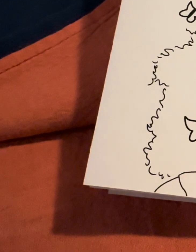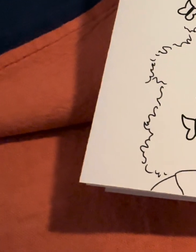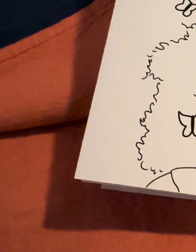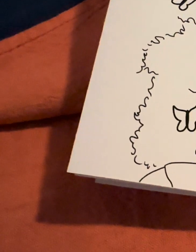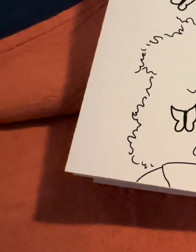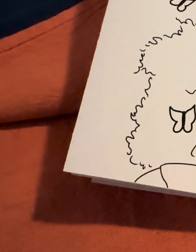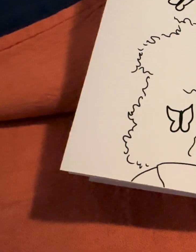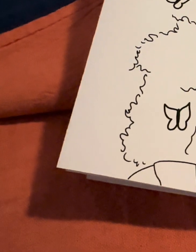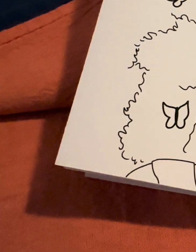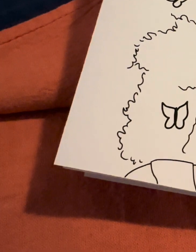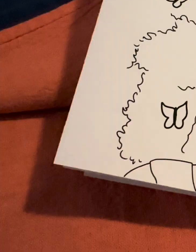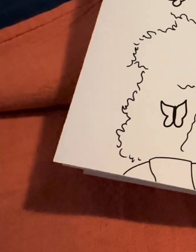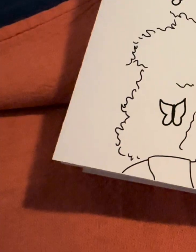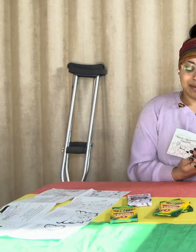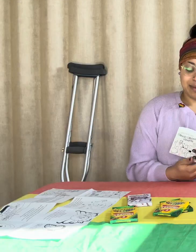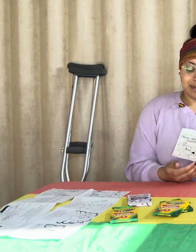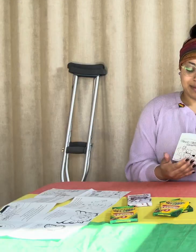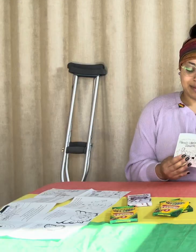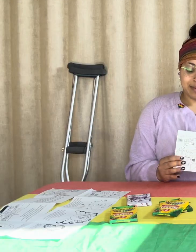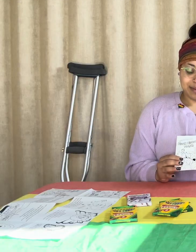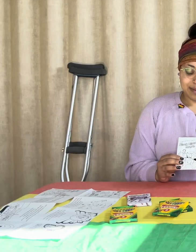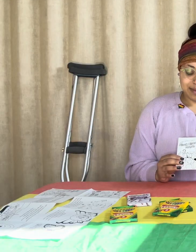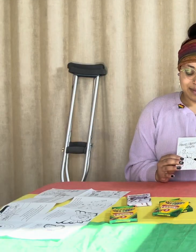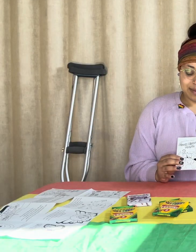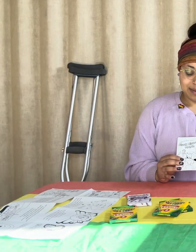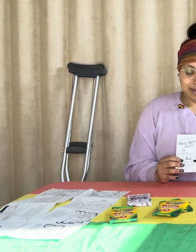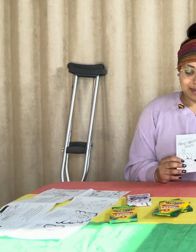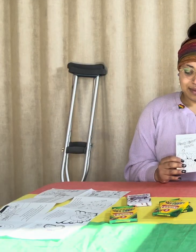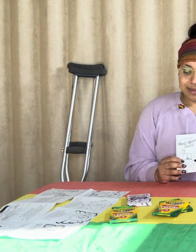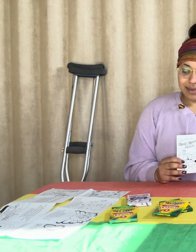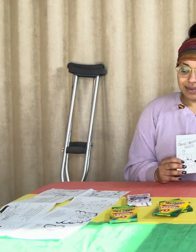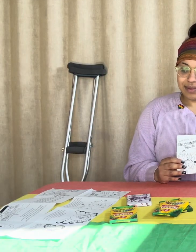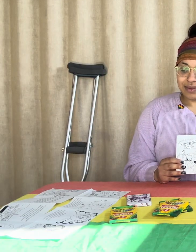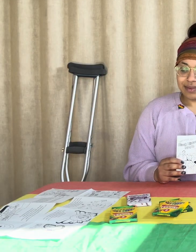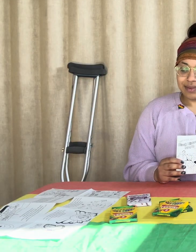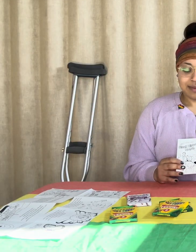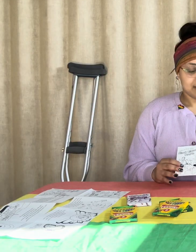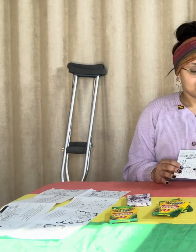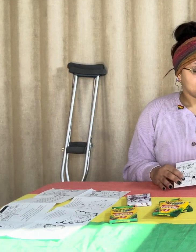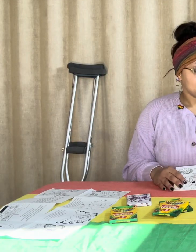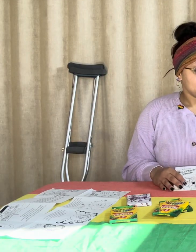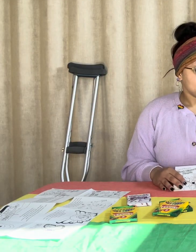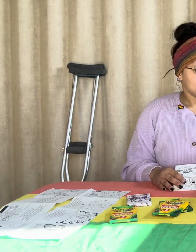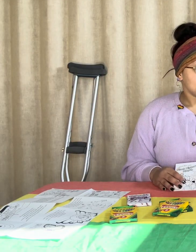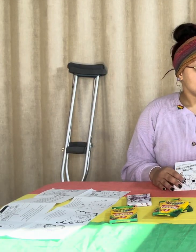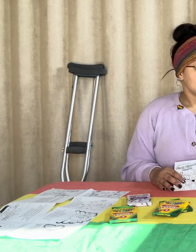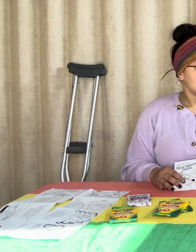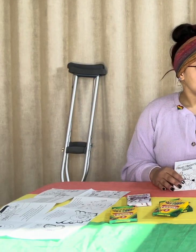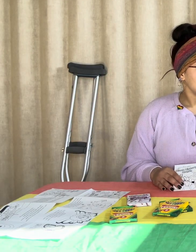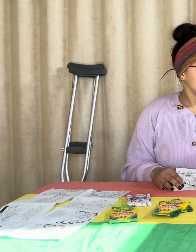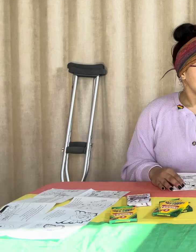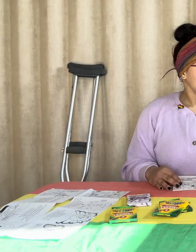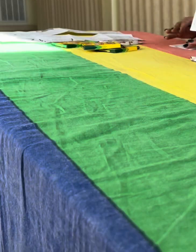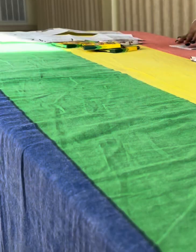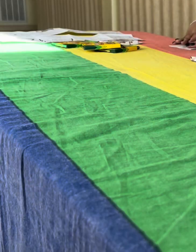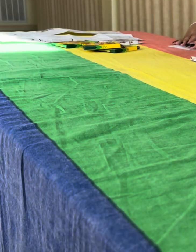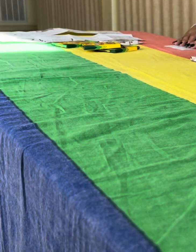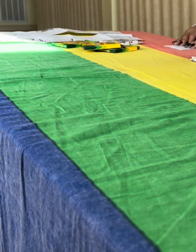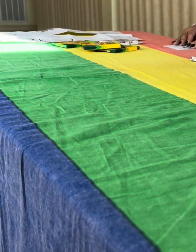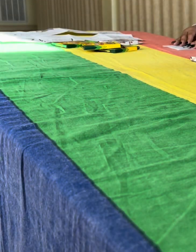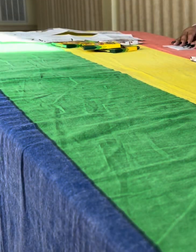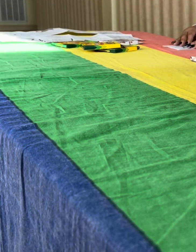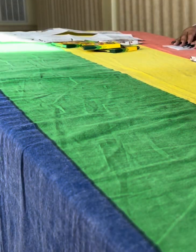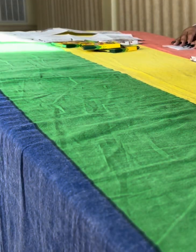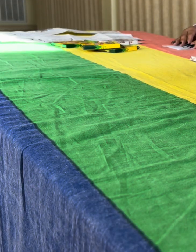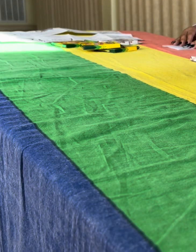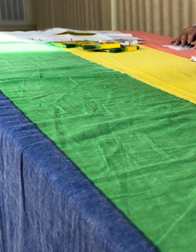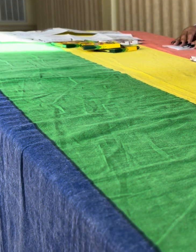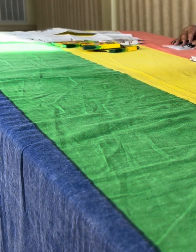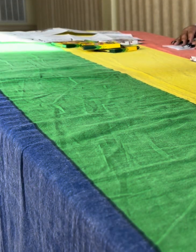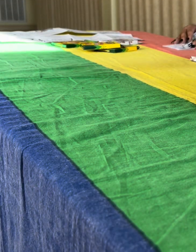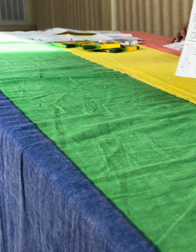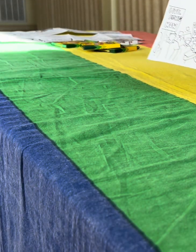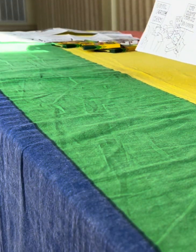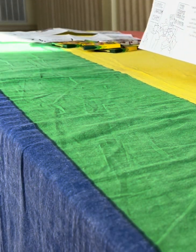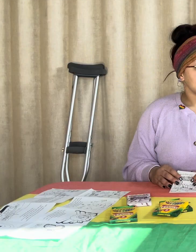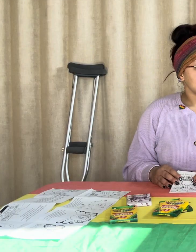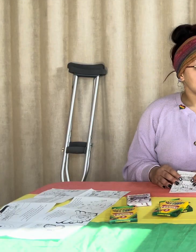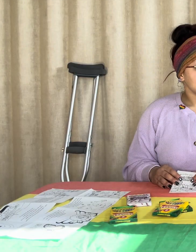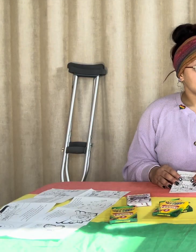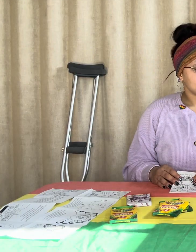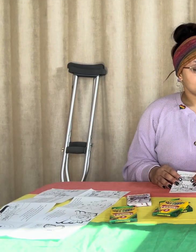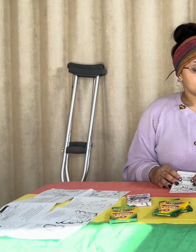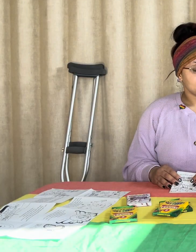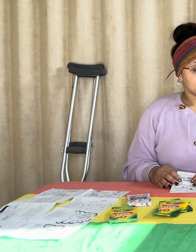yeah, I really like it. BARB: So, you all can print this out, it'll come like just a sheet, like this, off